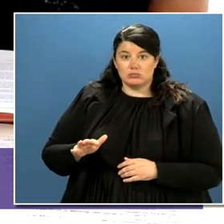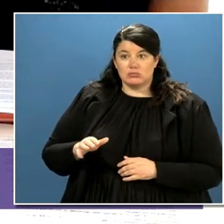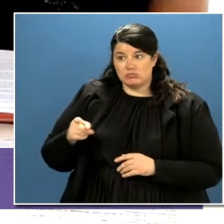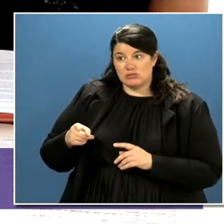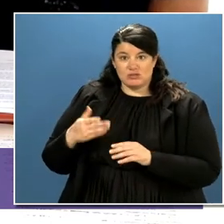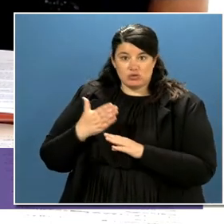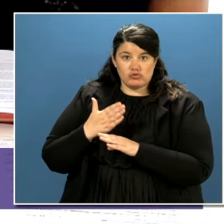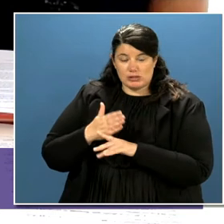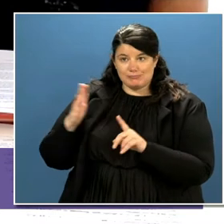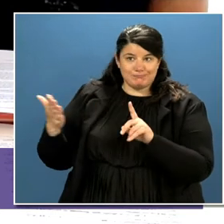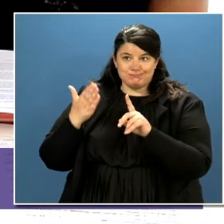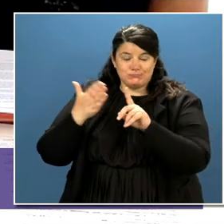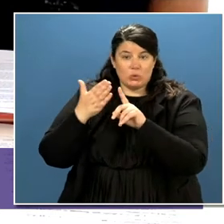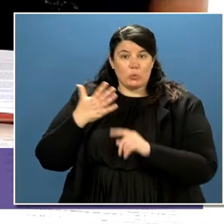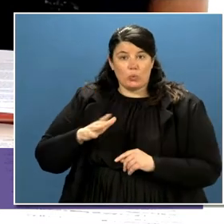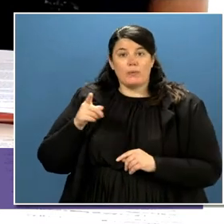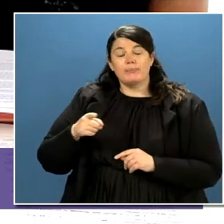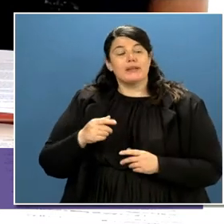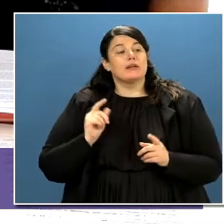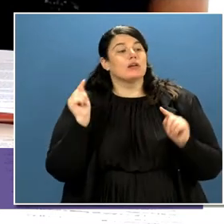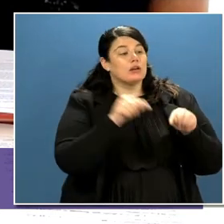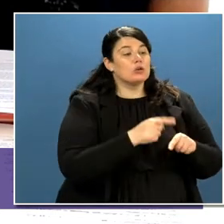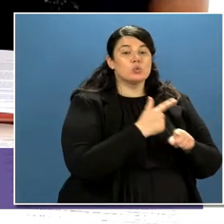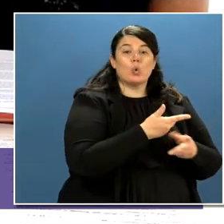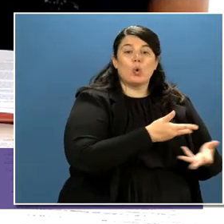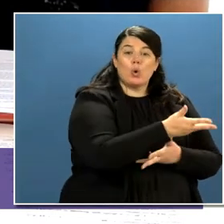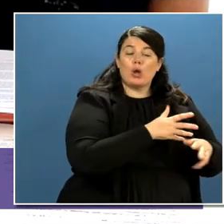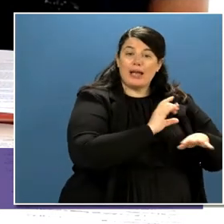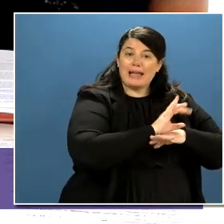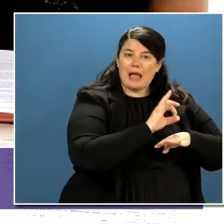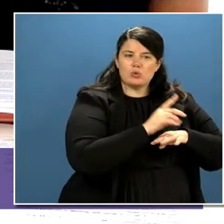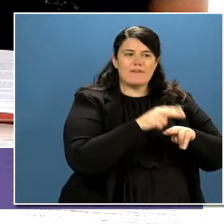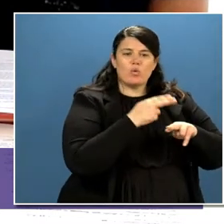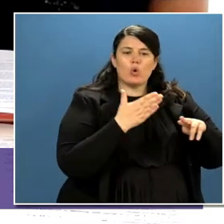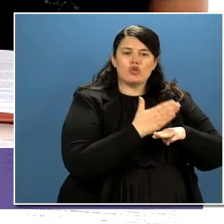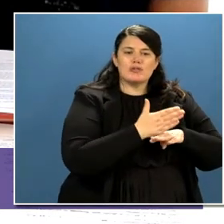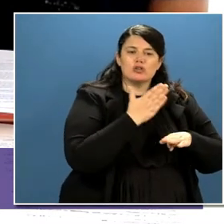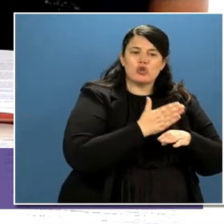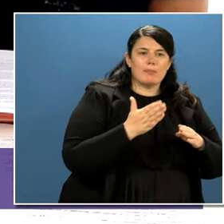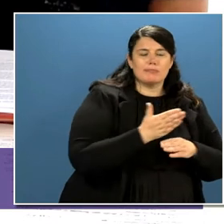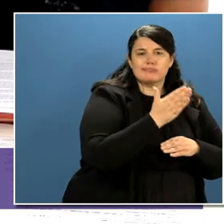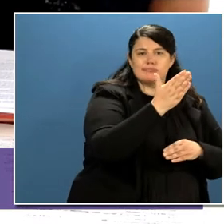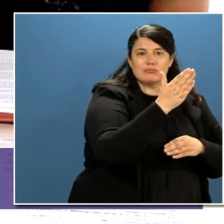And he spoke to a counsellor and a --- a career counsellor, and the career counsellor had nothing for him.